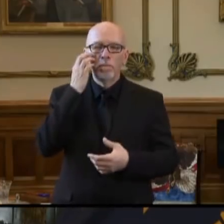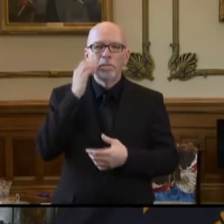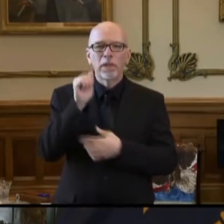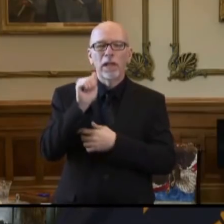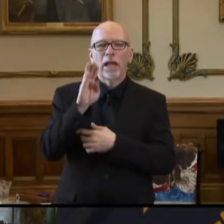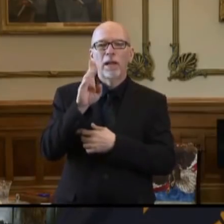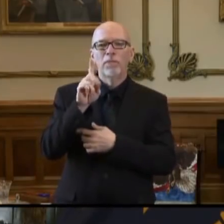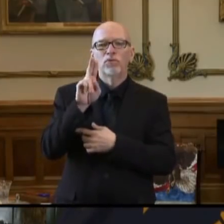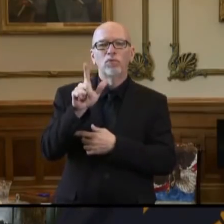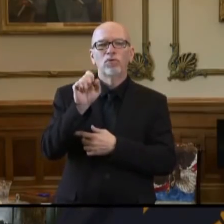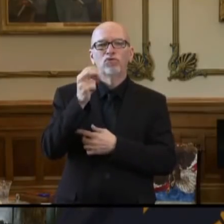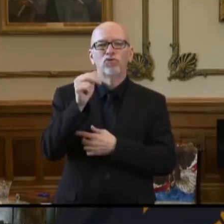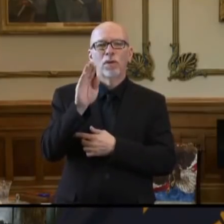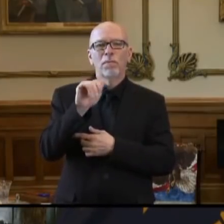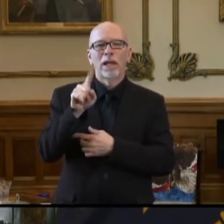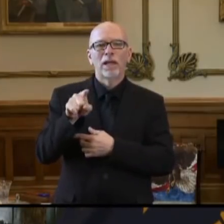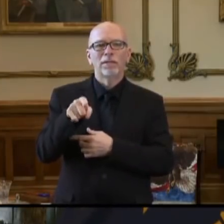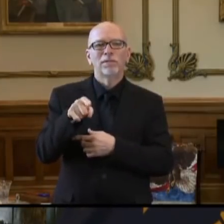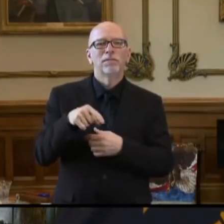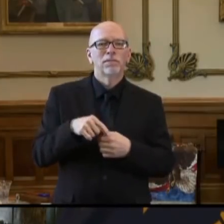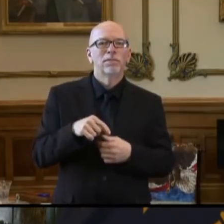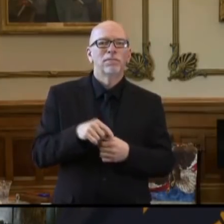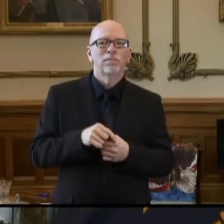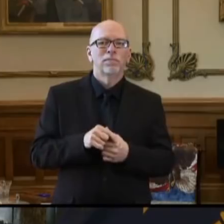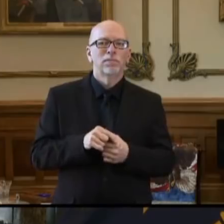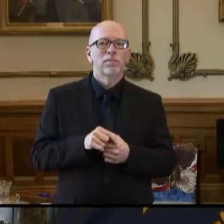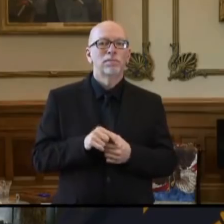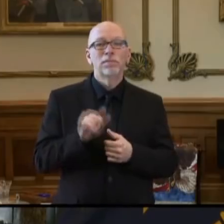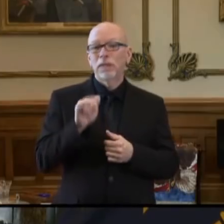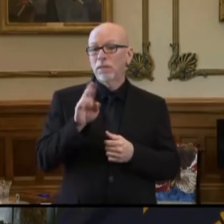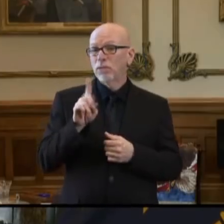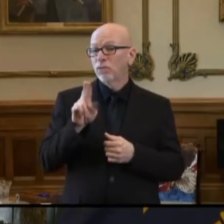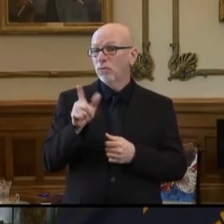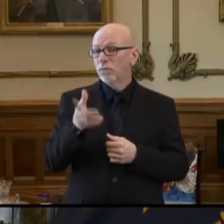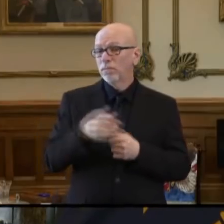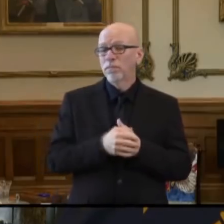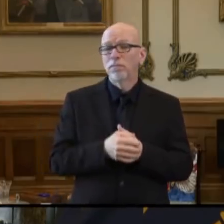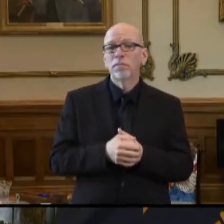NIKKI, WE'LL COME BACK TO YOU.